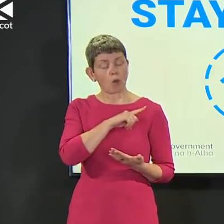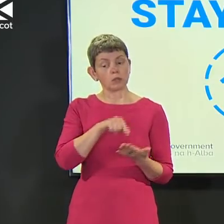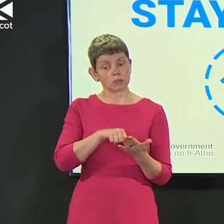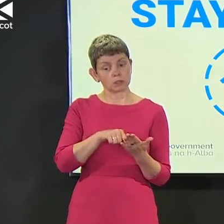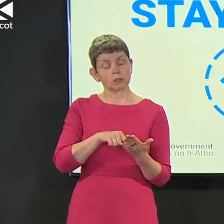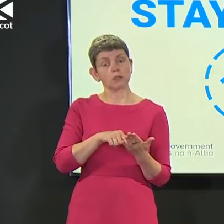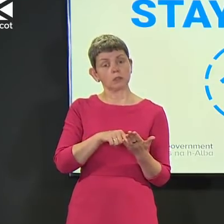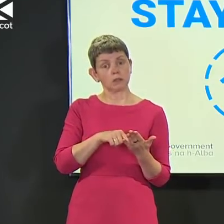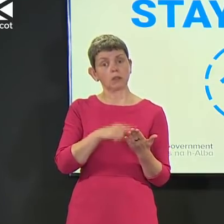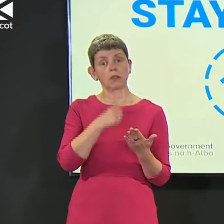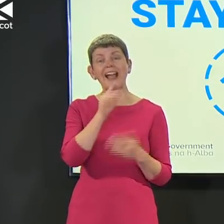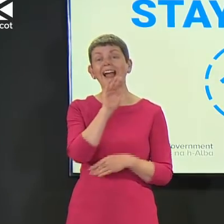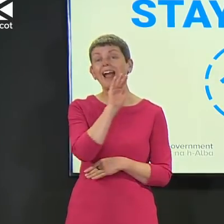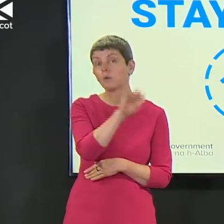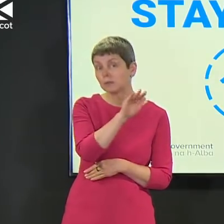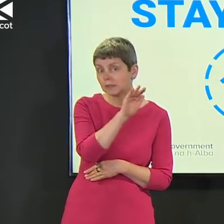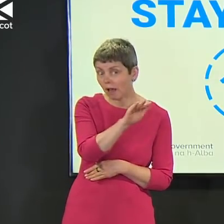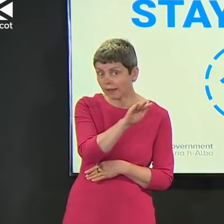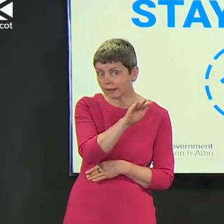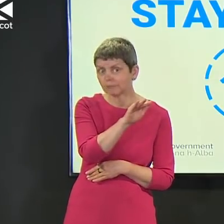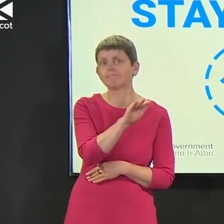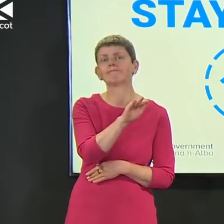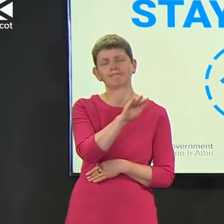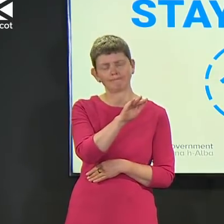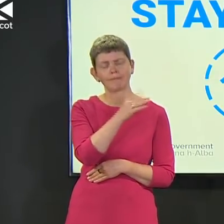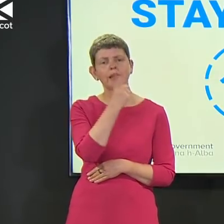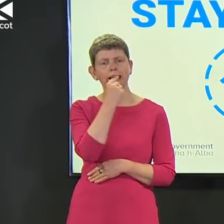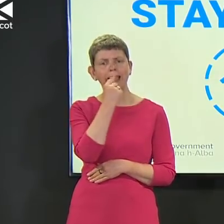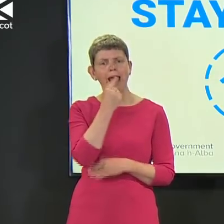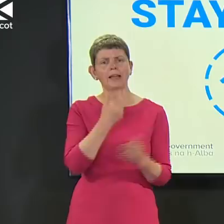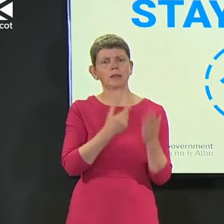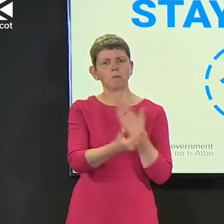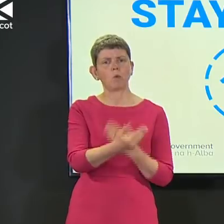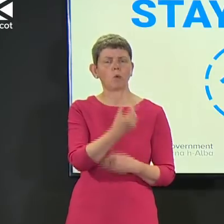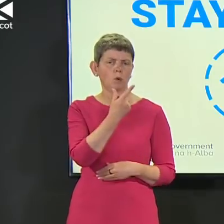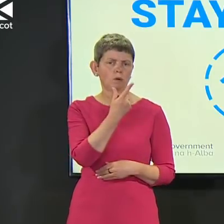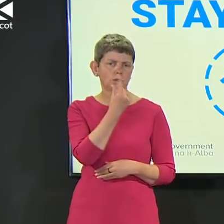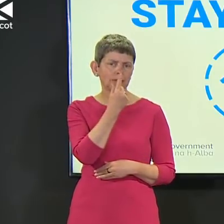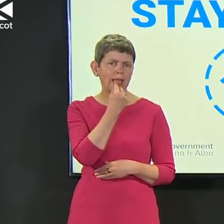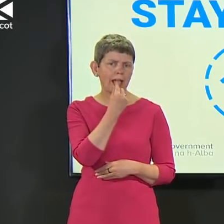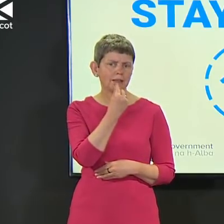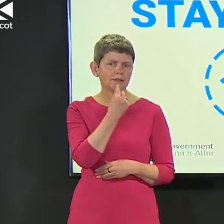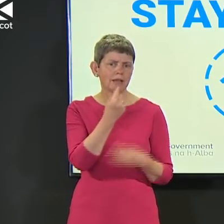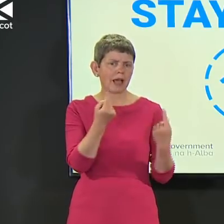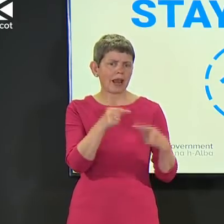when it comes to outdoor meeting up because the the risks of transmission are lower outdoors